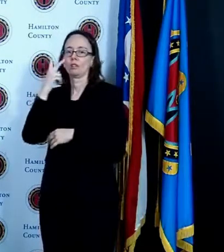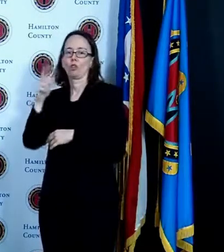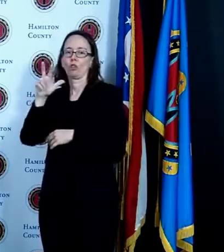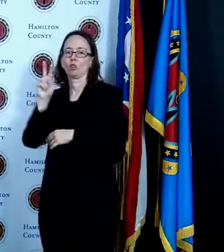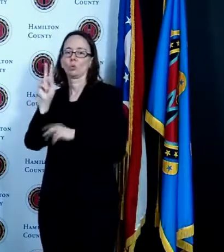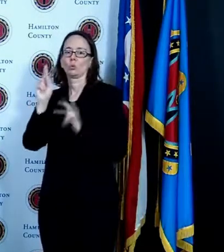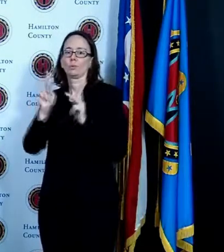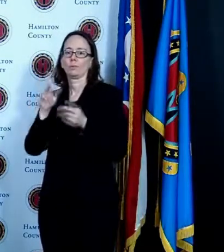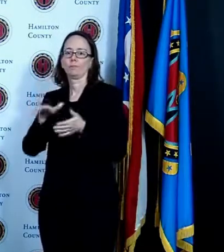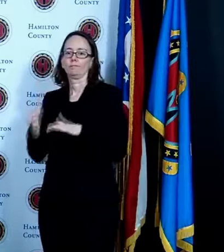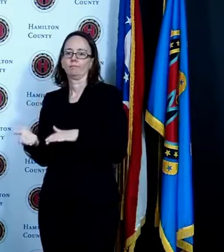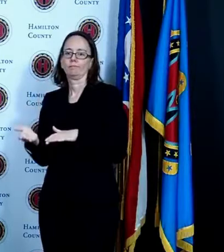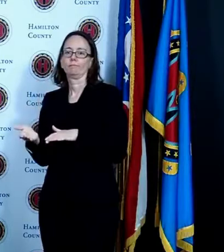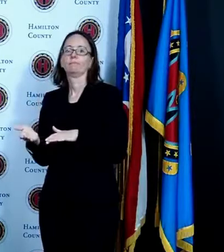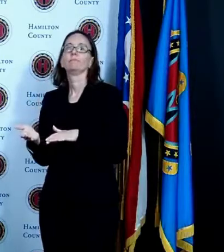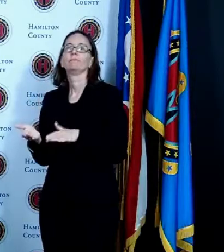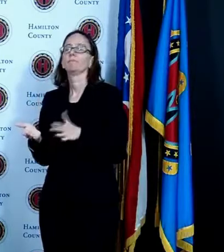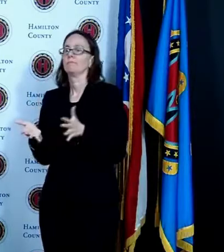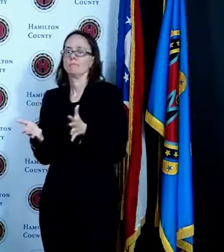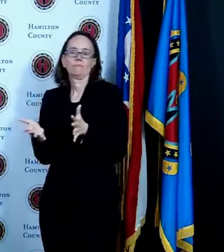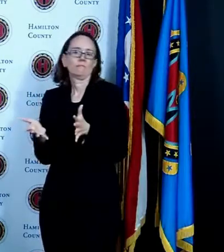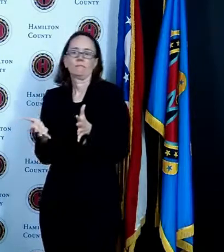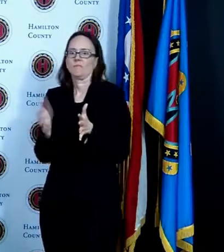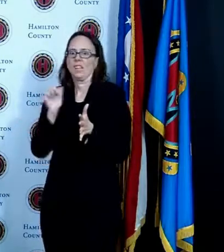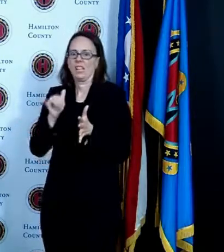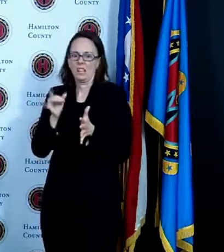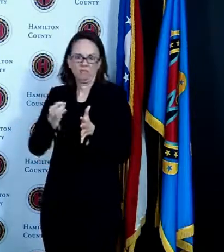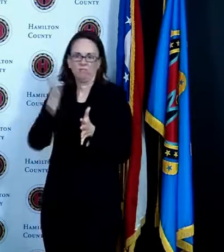these are dramatically high numbers these are death numbers people who